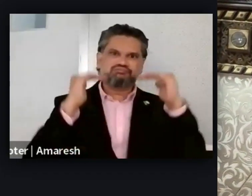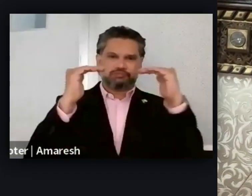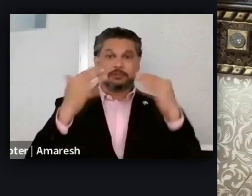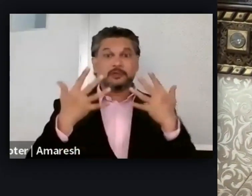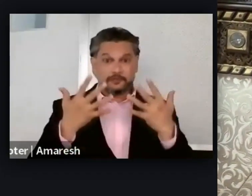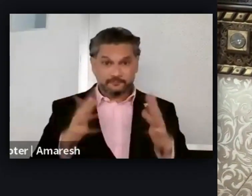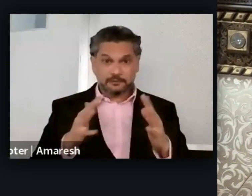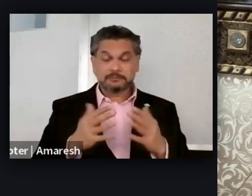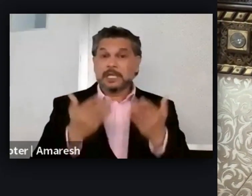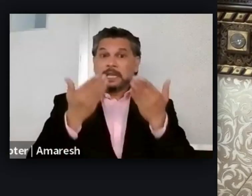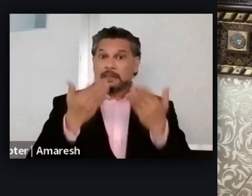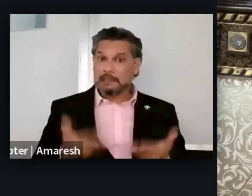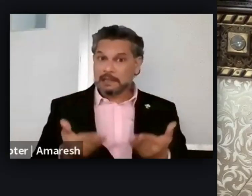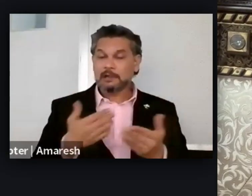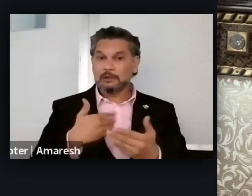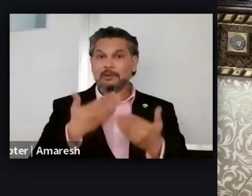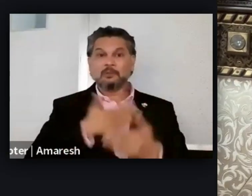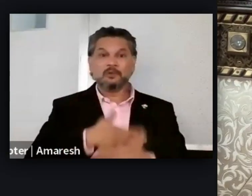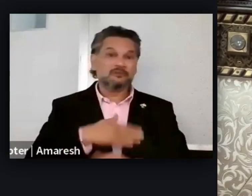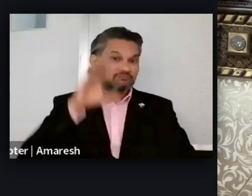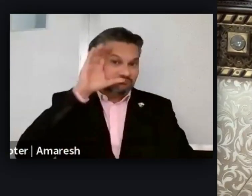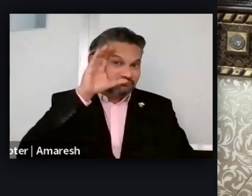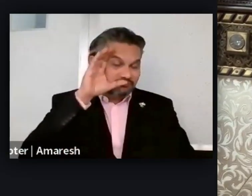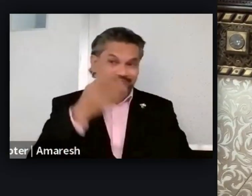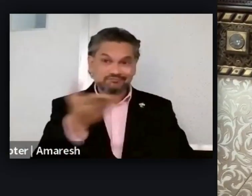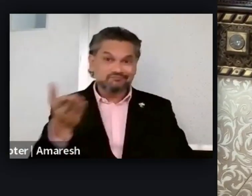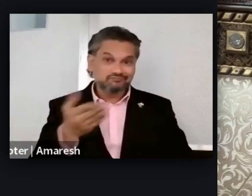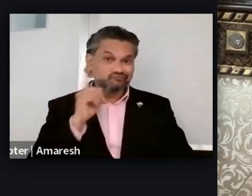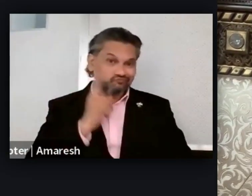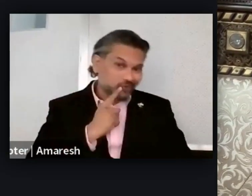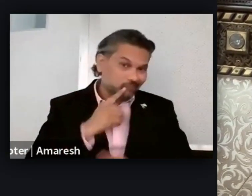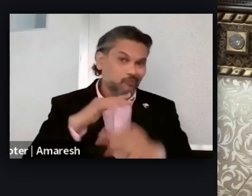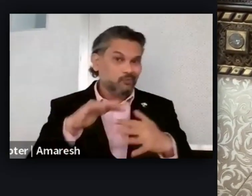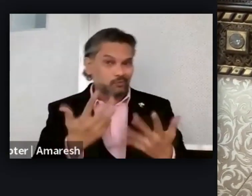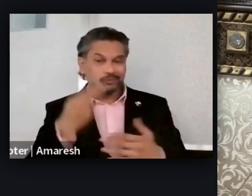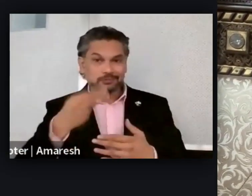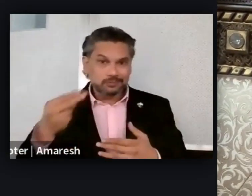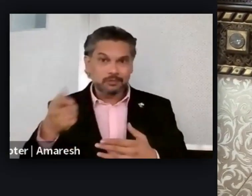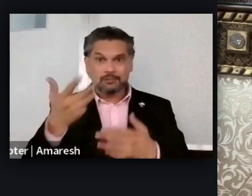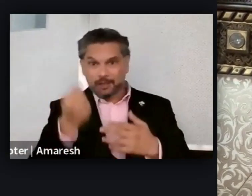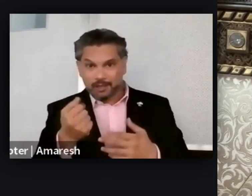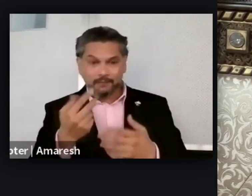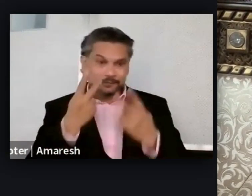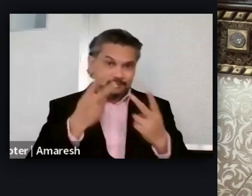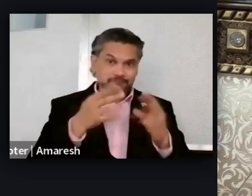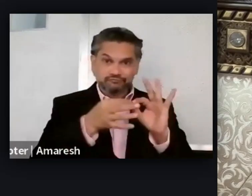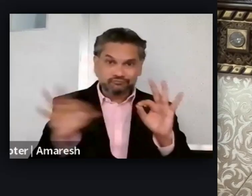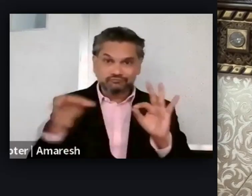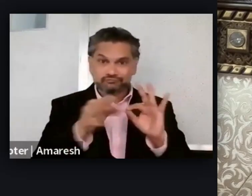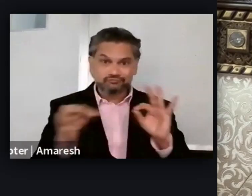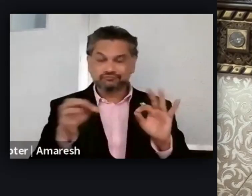improved so much, I would definitely want to listen from someone who has been experiencing